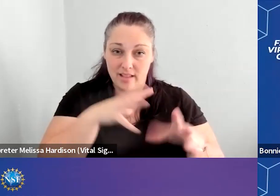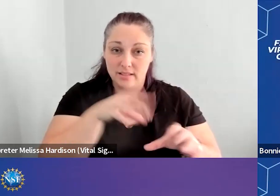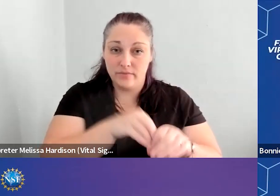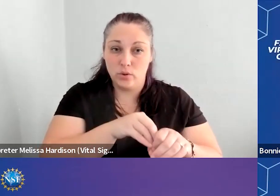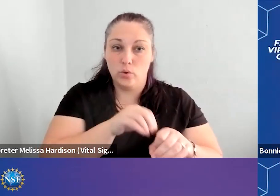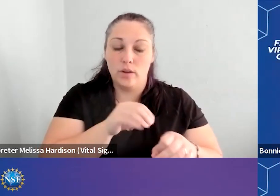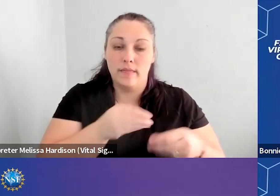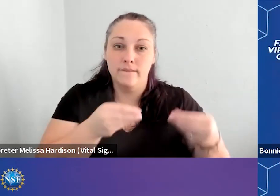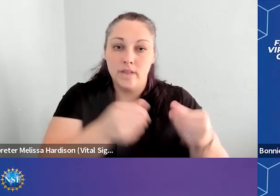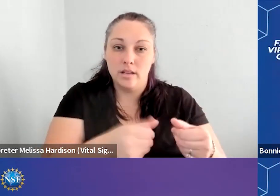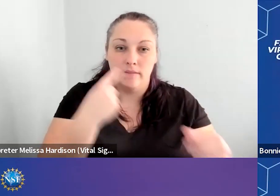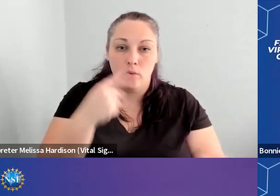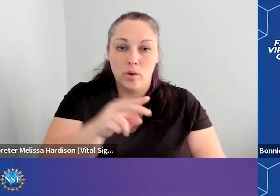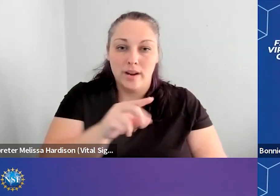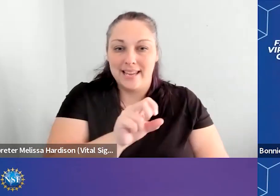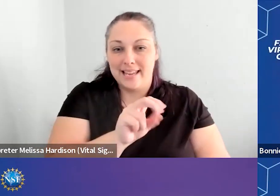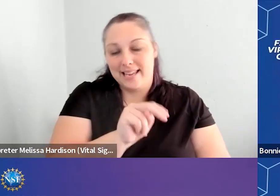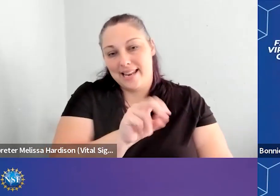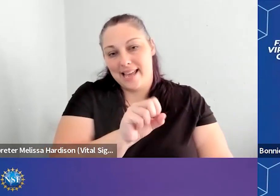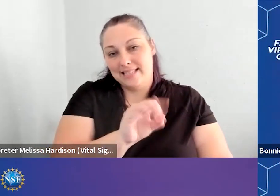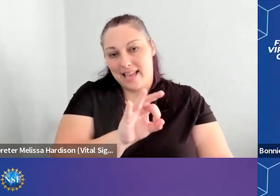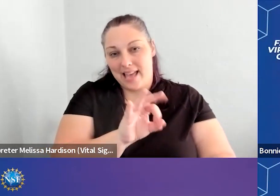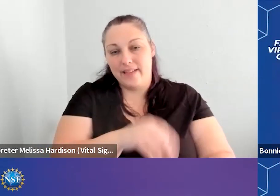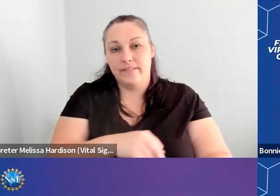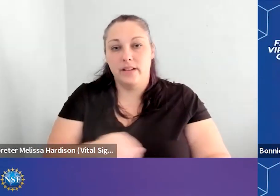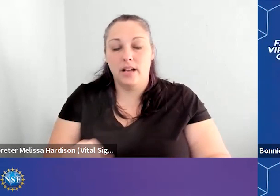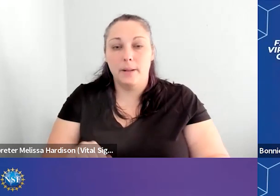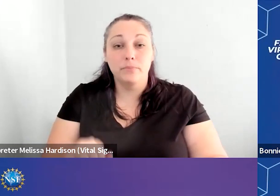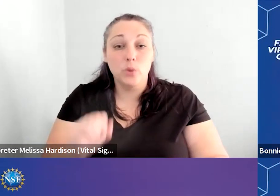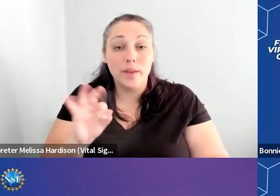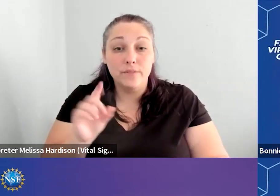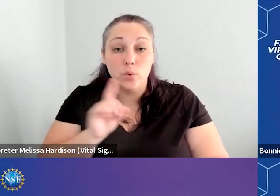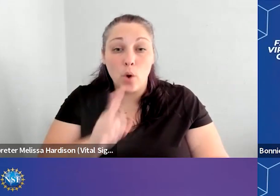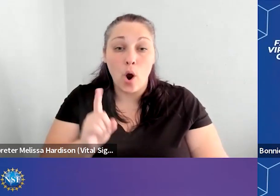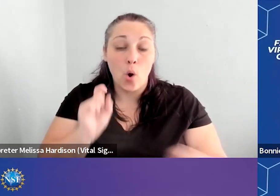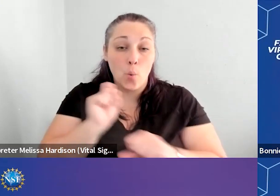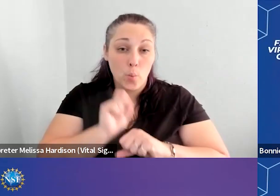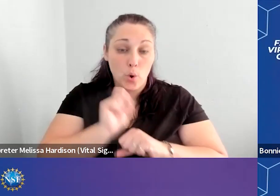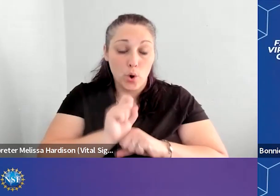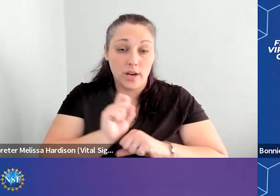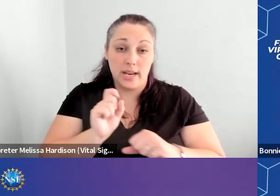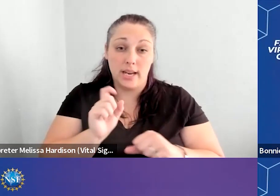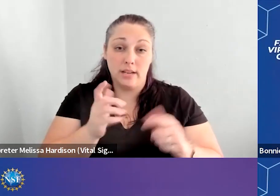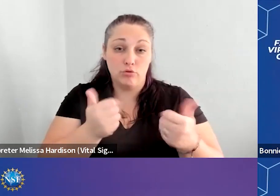And so if you are working in broadening participation or opening up participation,